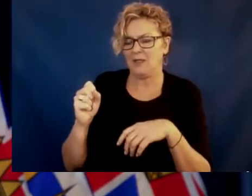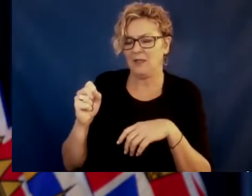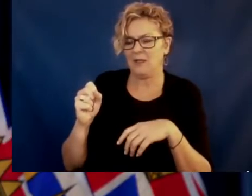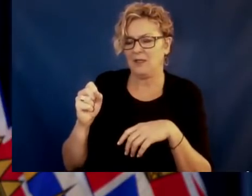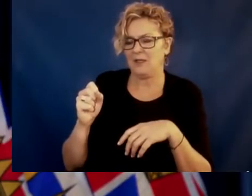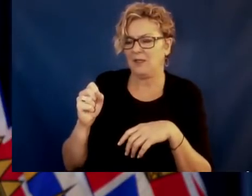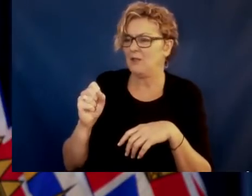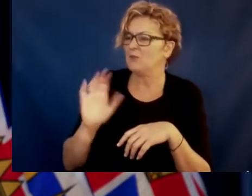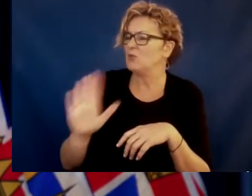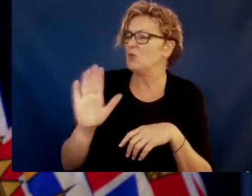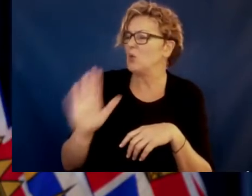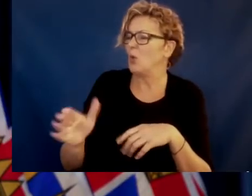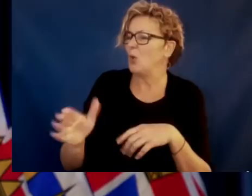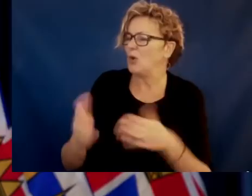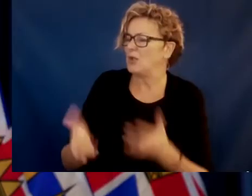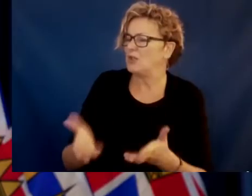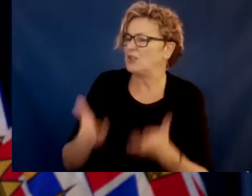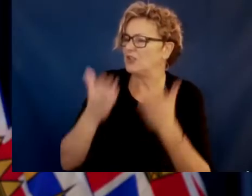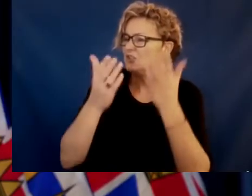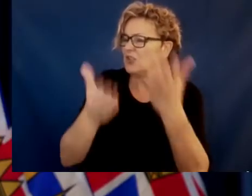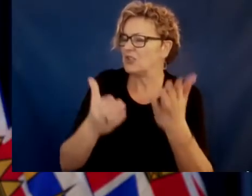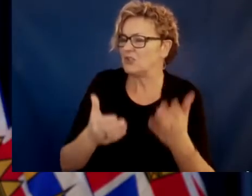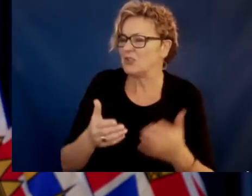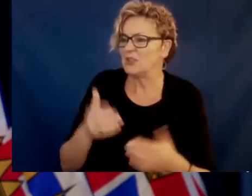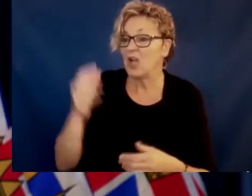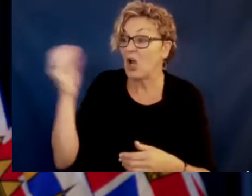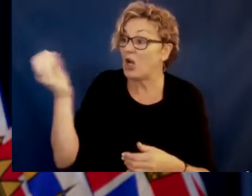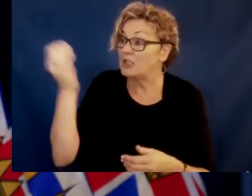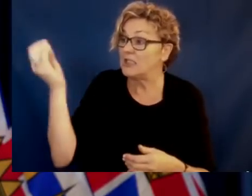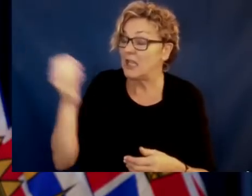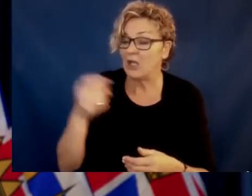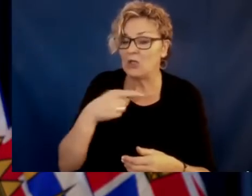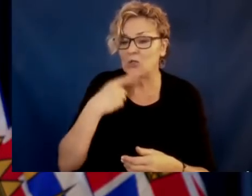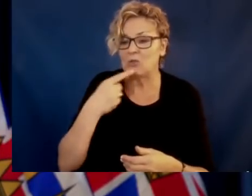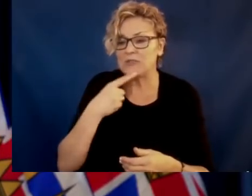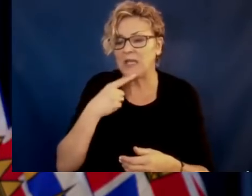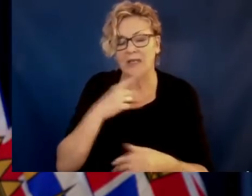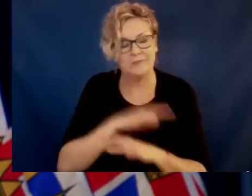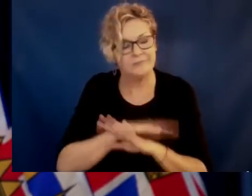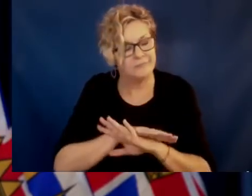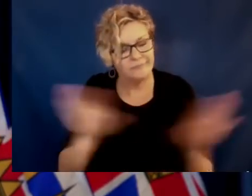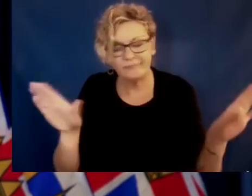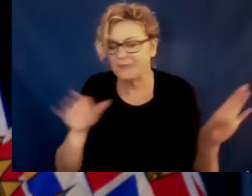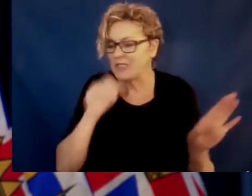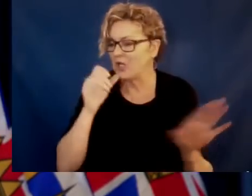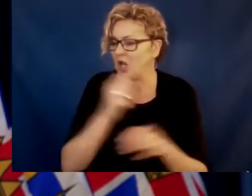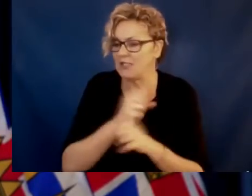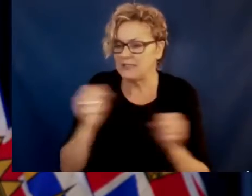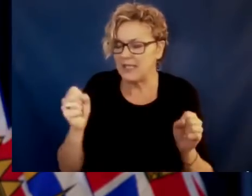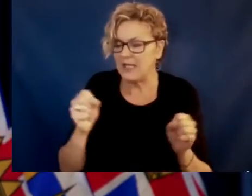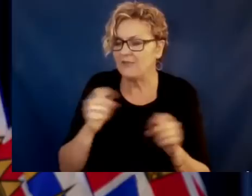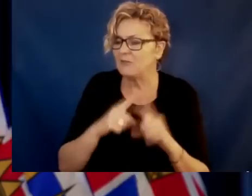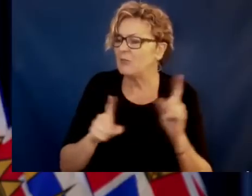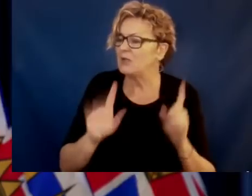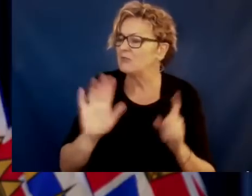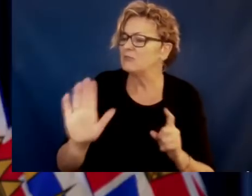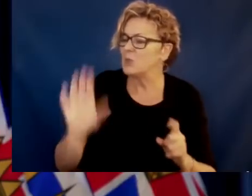How would it work safely if you don't agree with the Ontario provincial health officer's concerns that it's just too unsafe? I haven't heard what